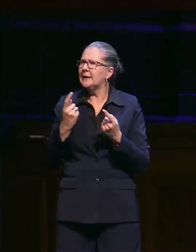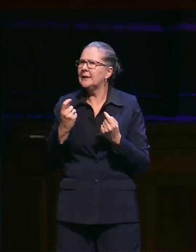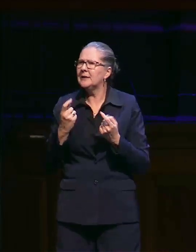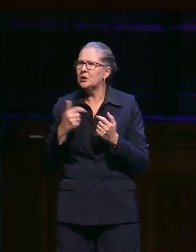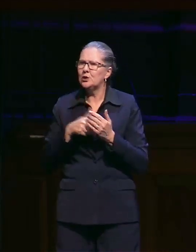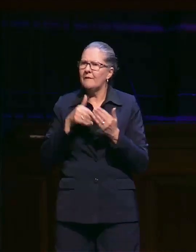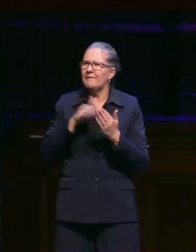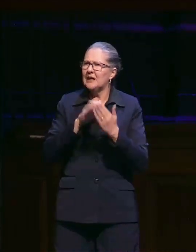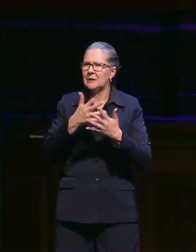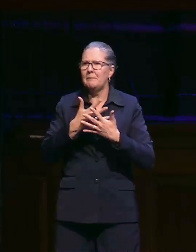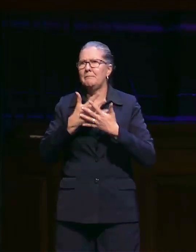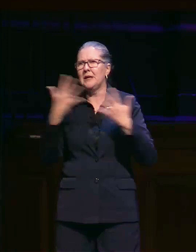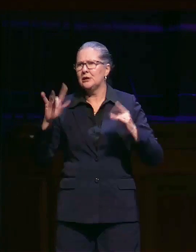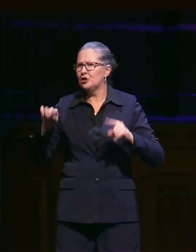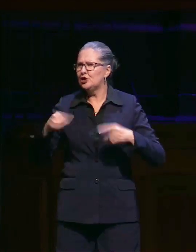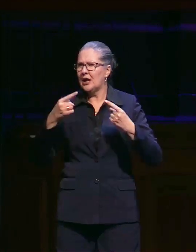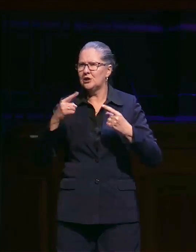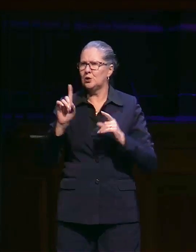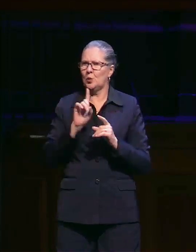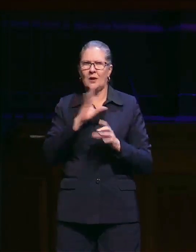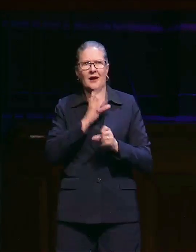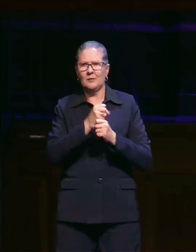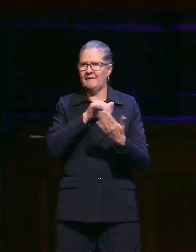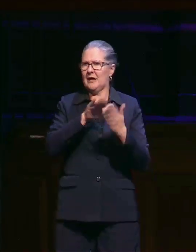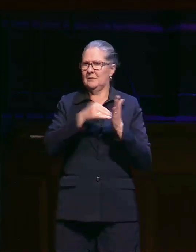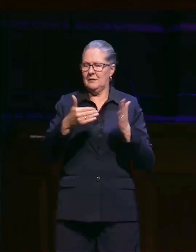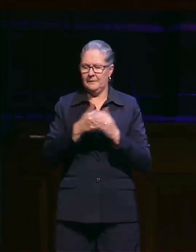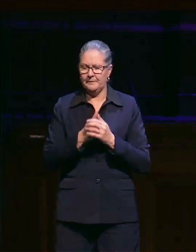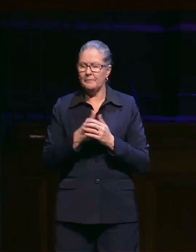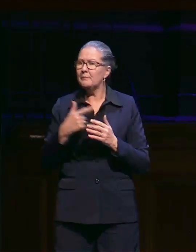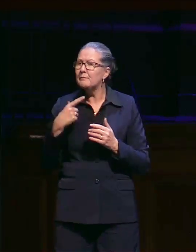of the biggest challenges facing the government of the day after all one